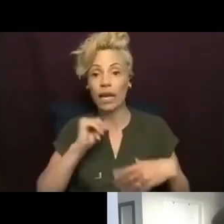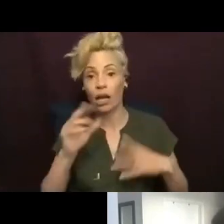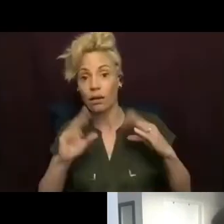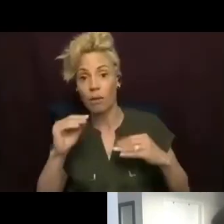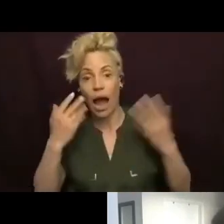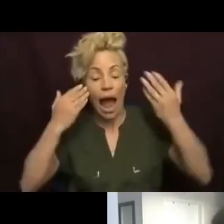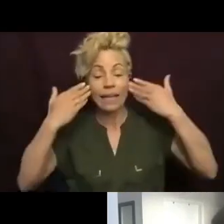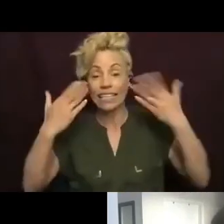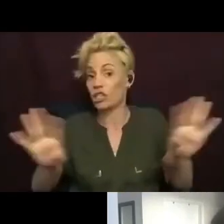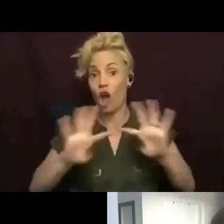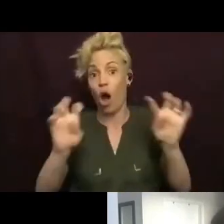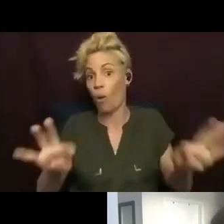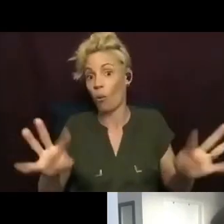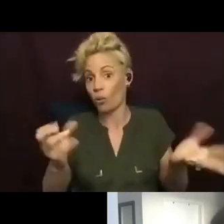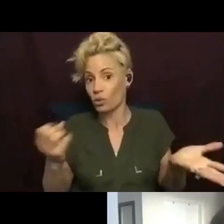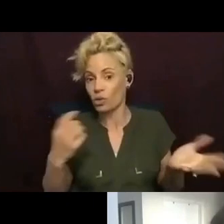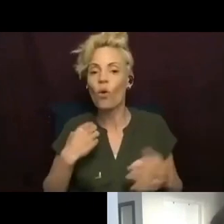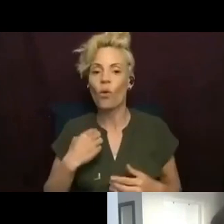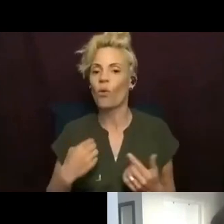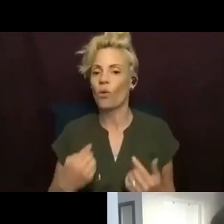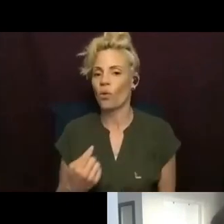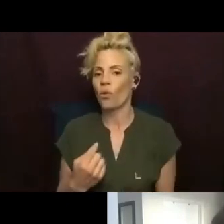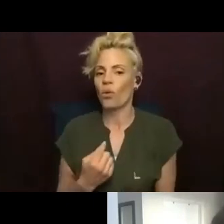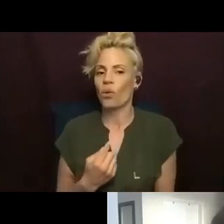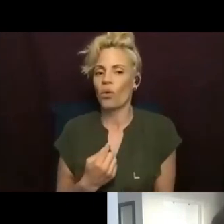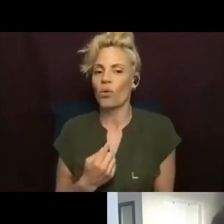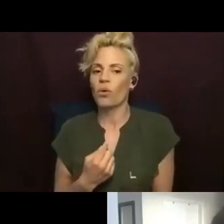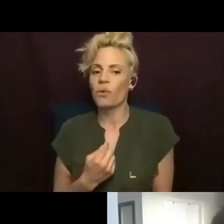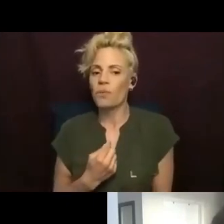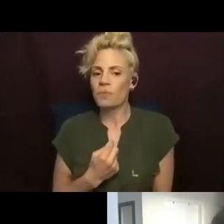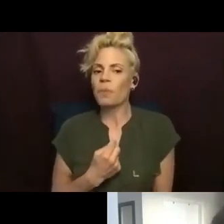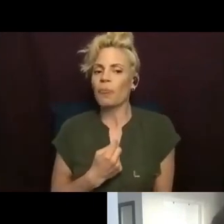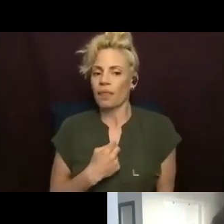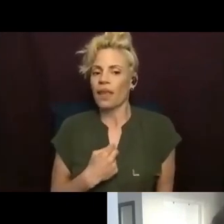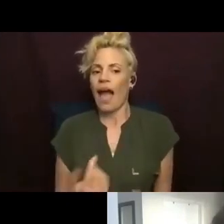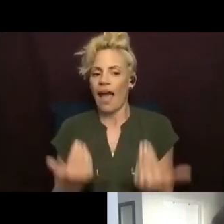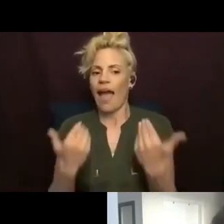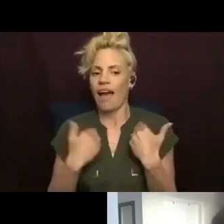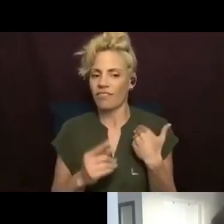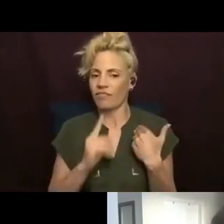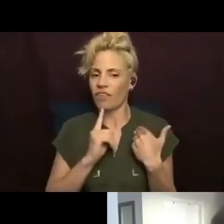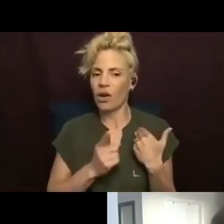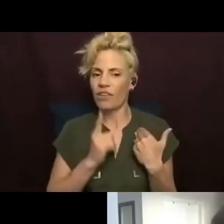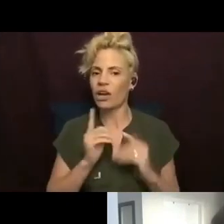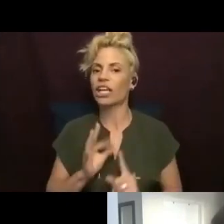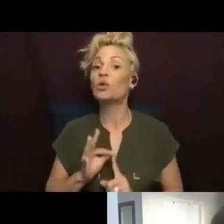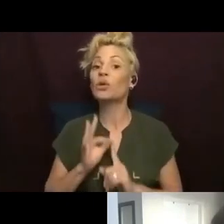So, I have a very, very unique perspective, and I have to remind myself